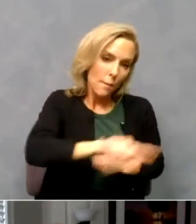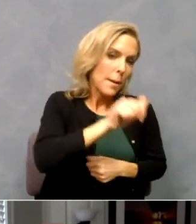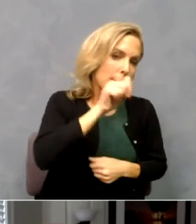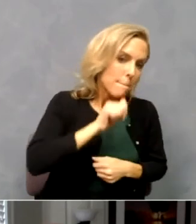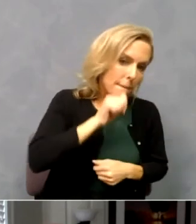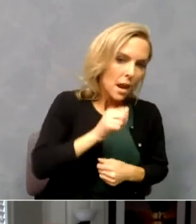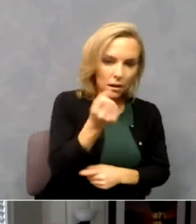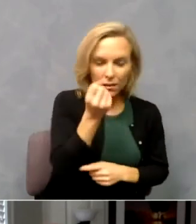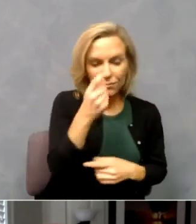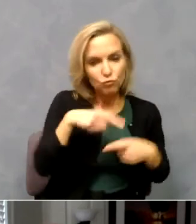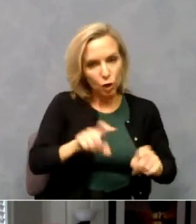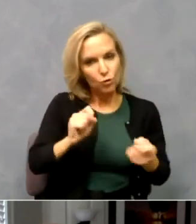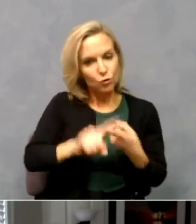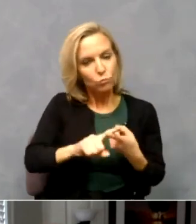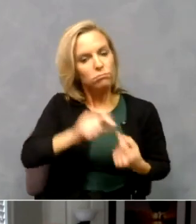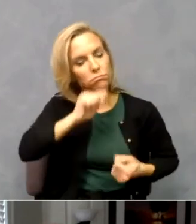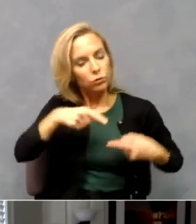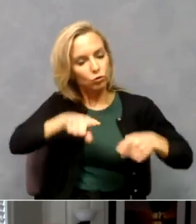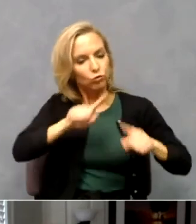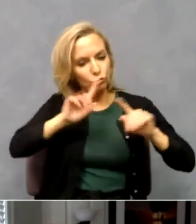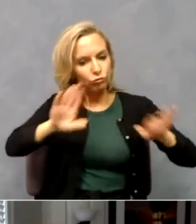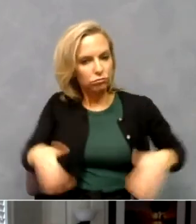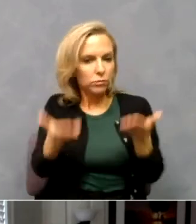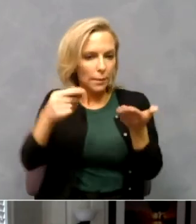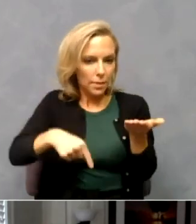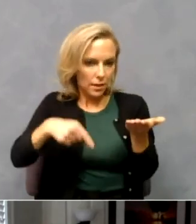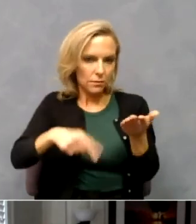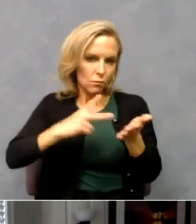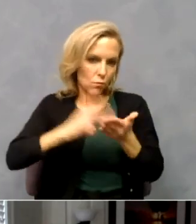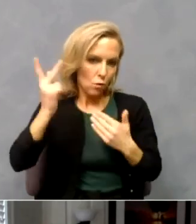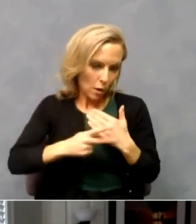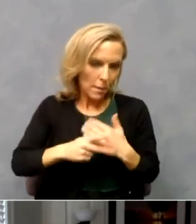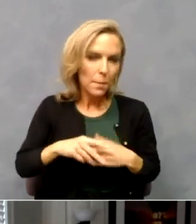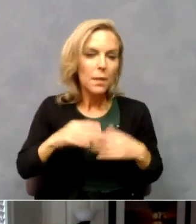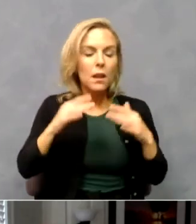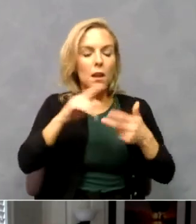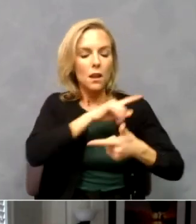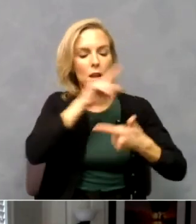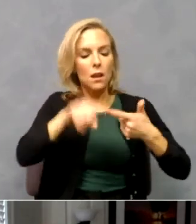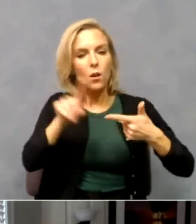Turning to phase one B in Kentucky were going to include people who are 70 and